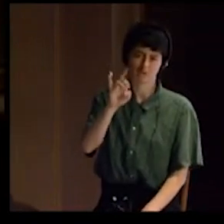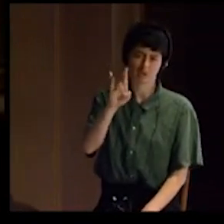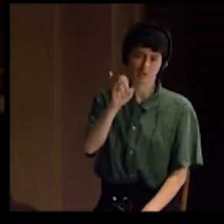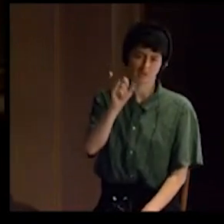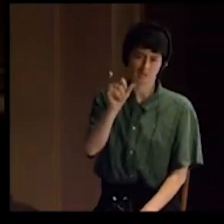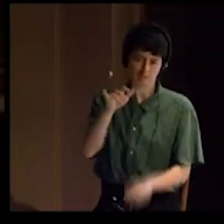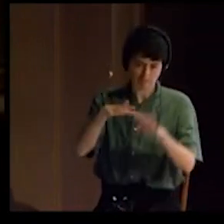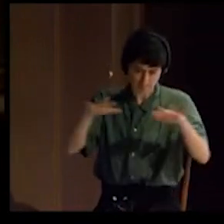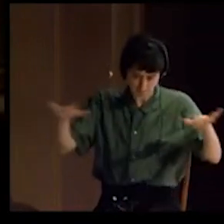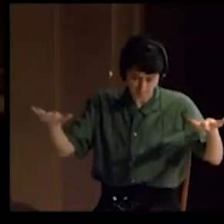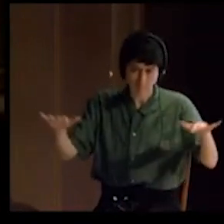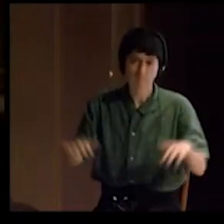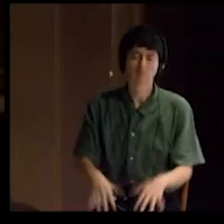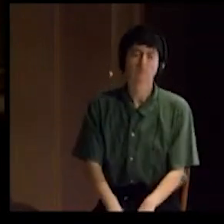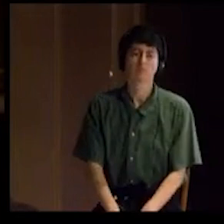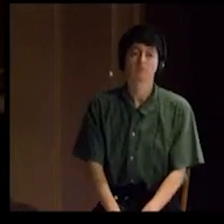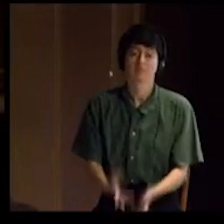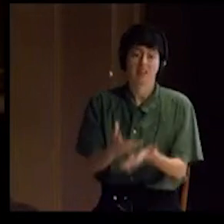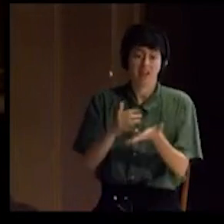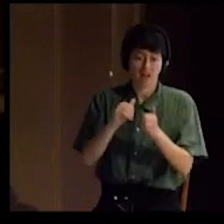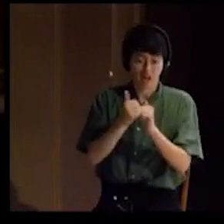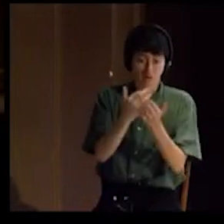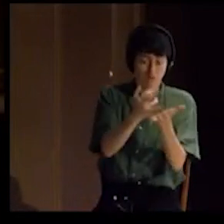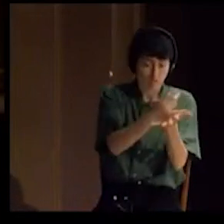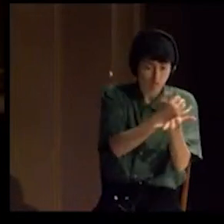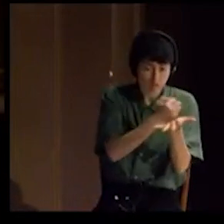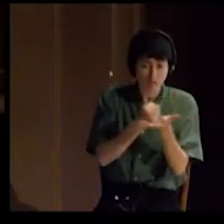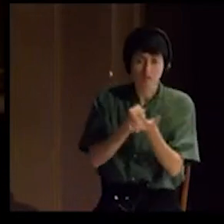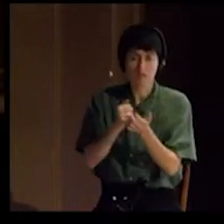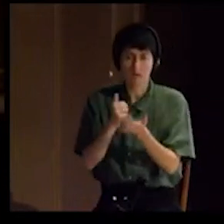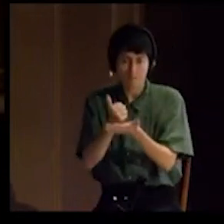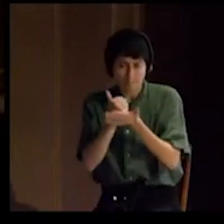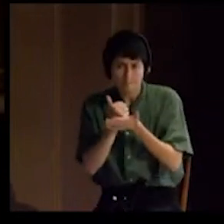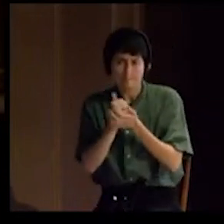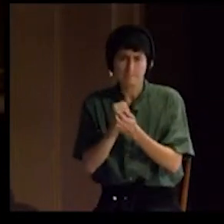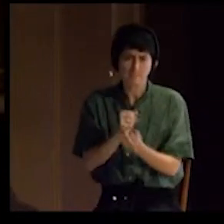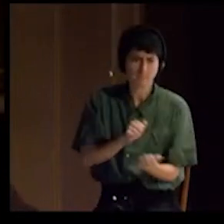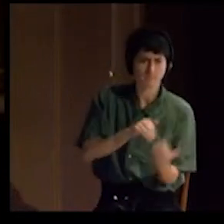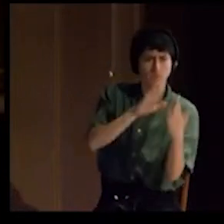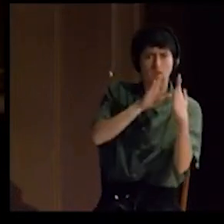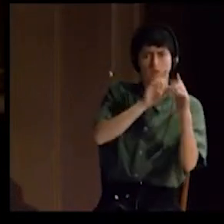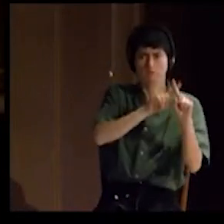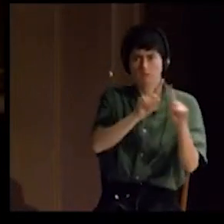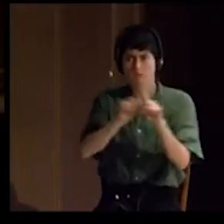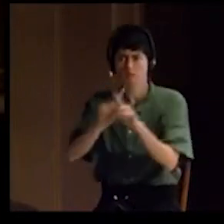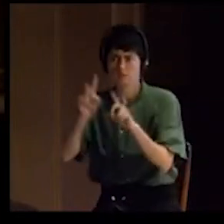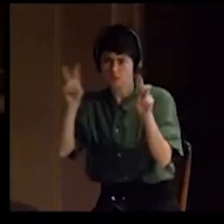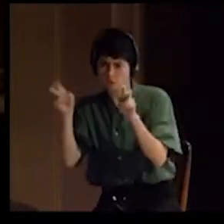of global concern relating to evolution, ecology, biodiversity science, climate change,